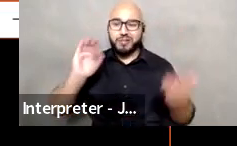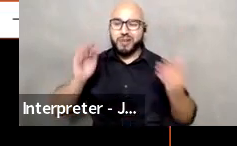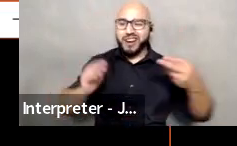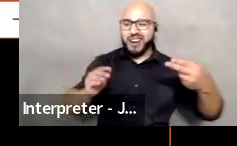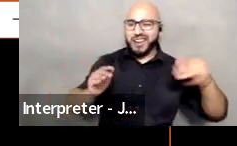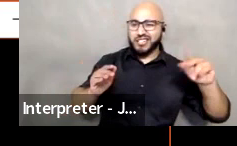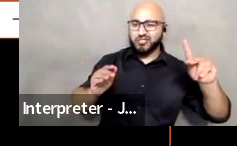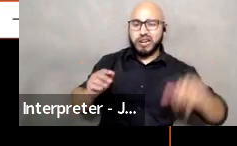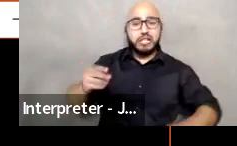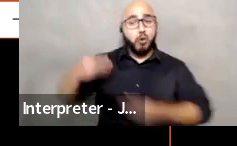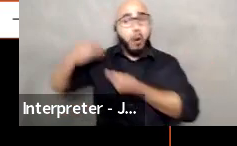I think.